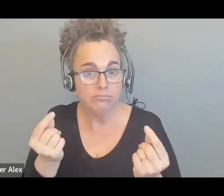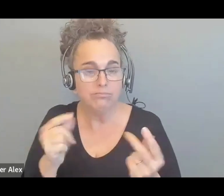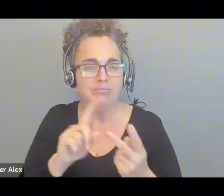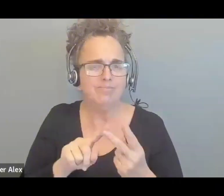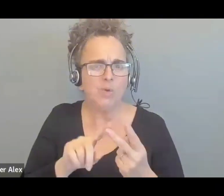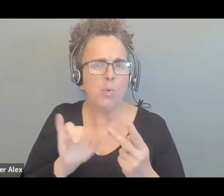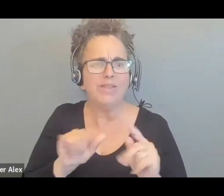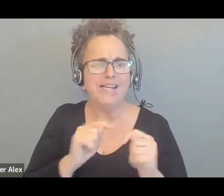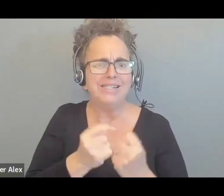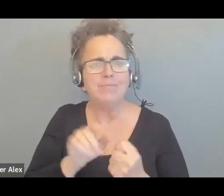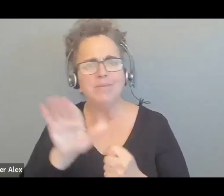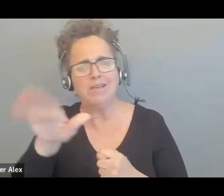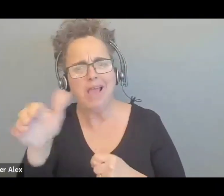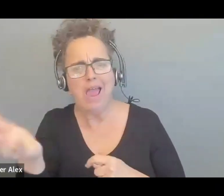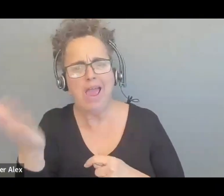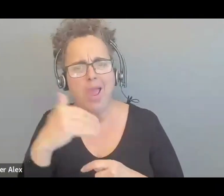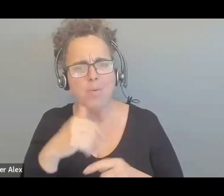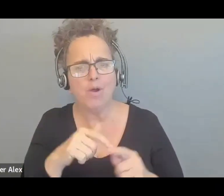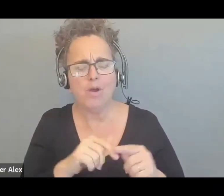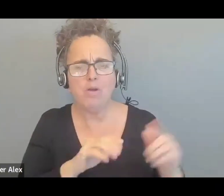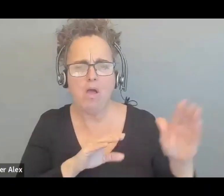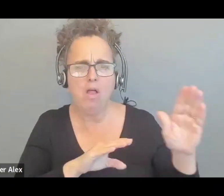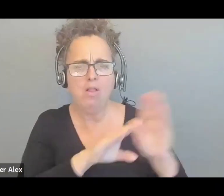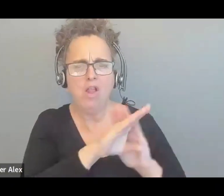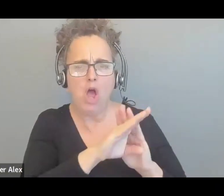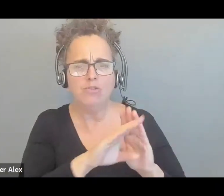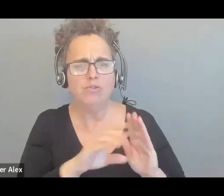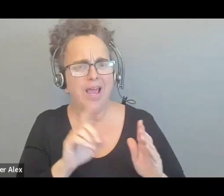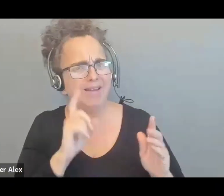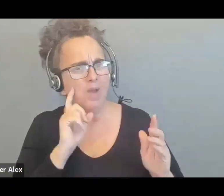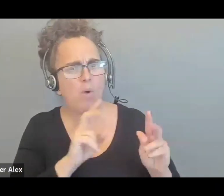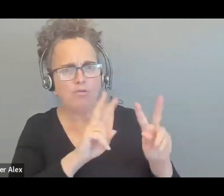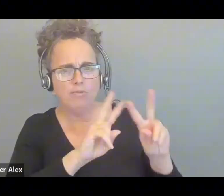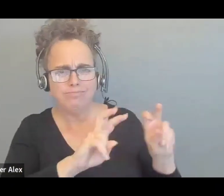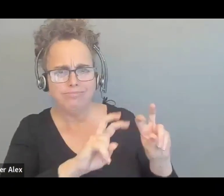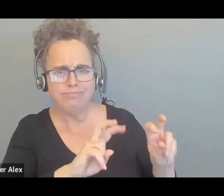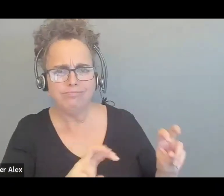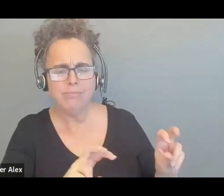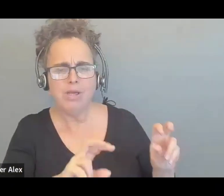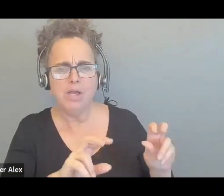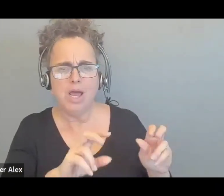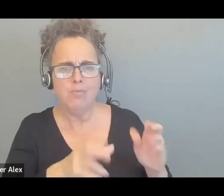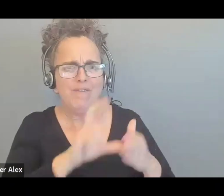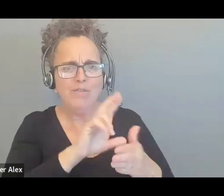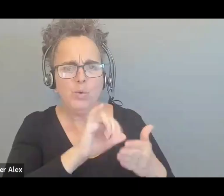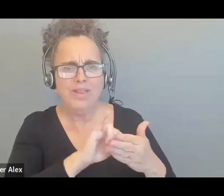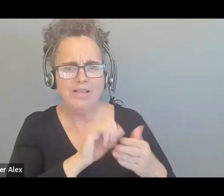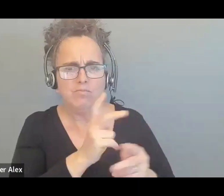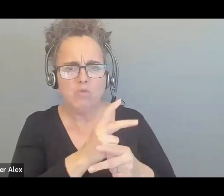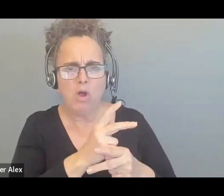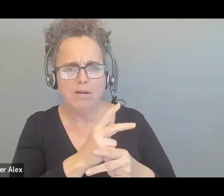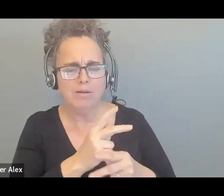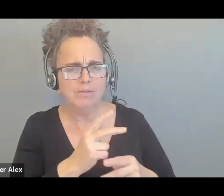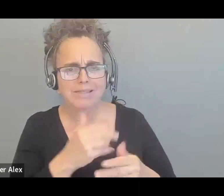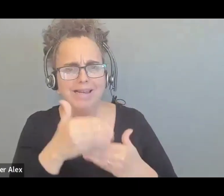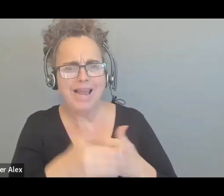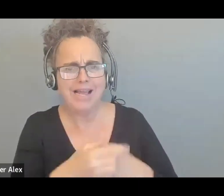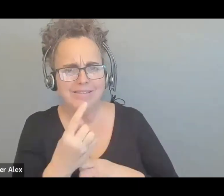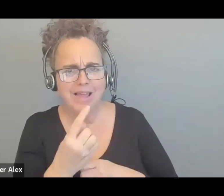and say, Hey, we're gonna go launch this and we need your review in the next week or, or the next day, or do you get to be part of like a long-term scrum team?